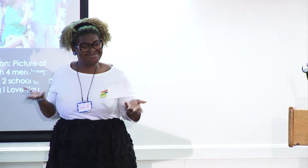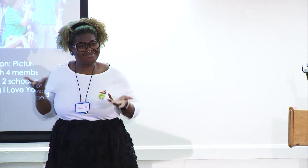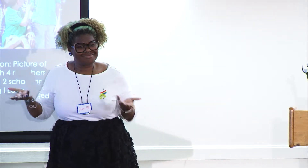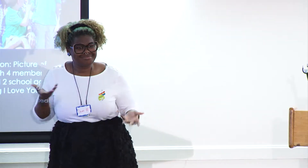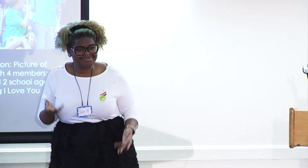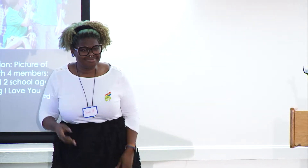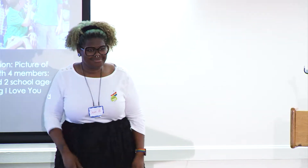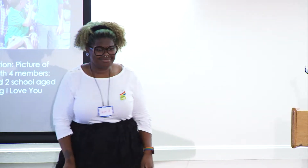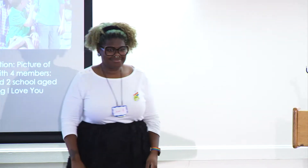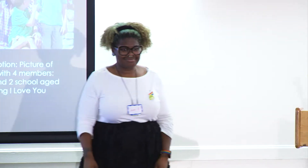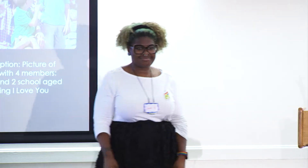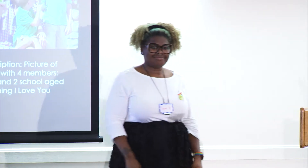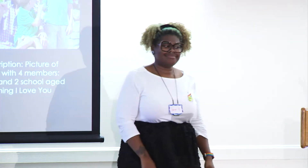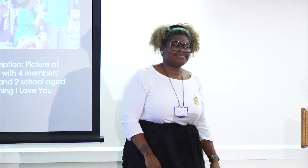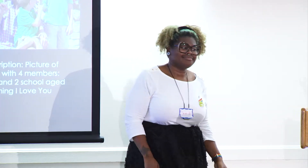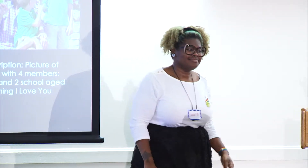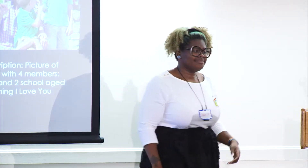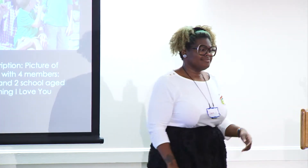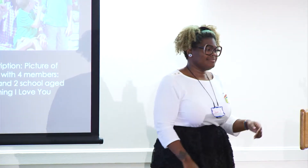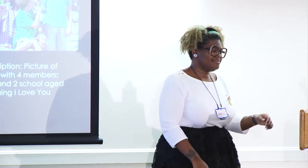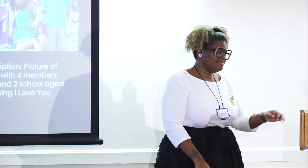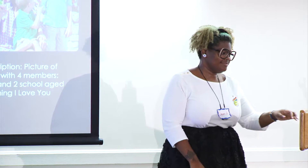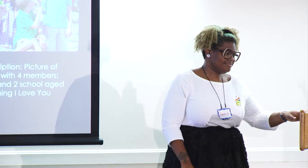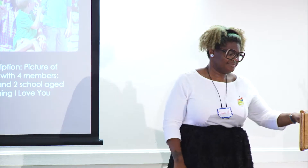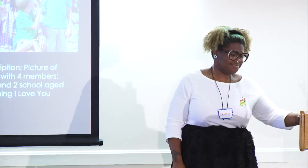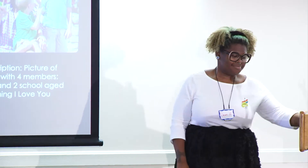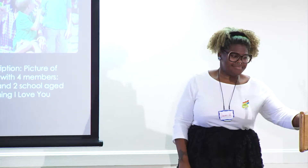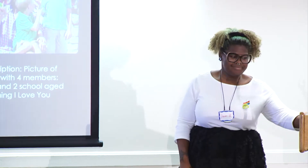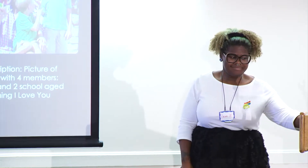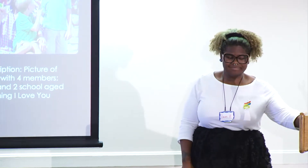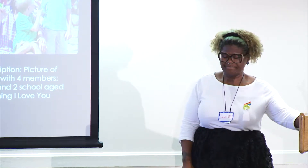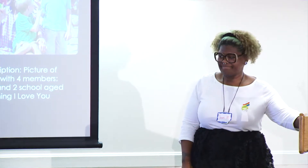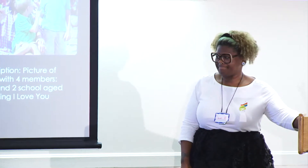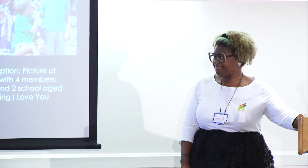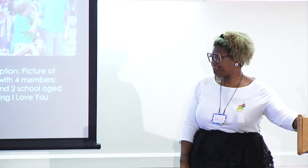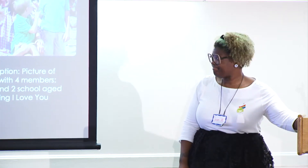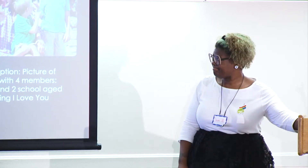And so how is it they're able to develop full language when